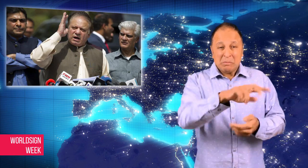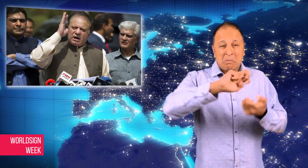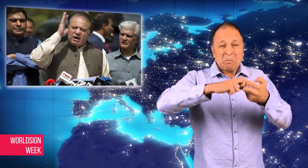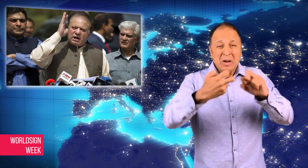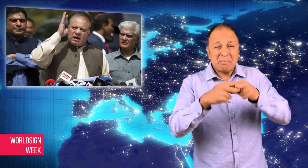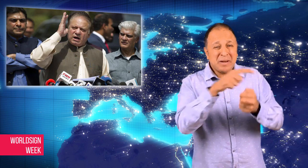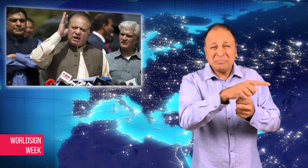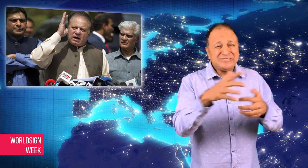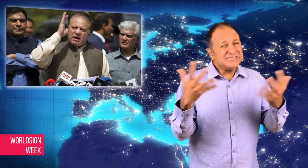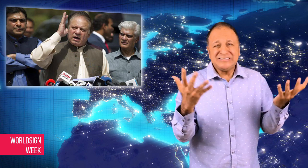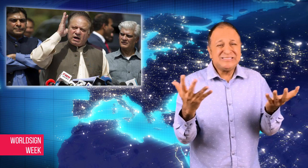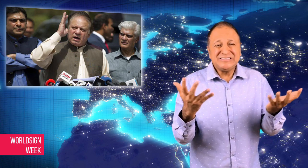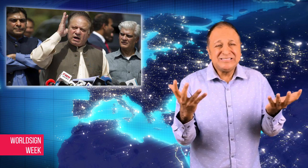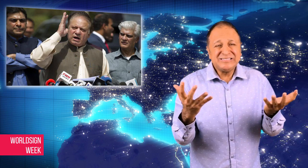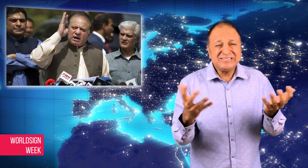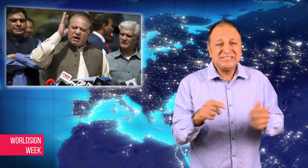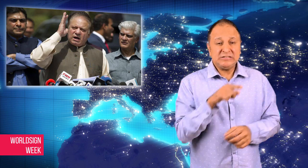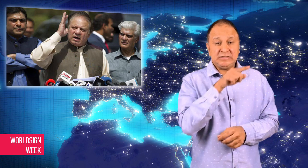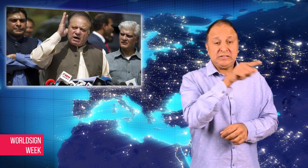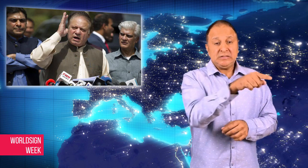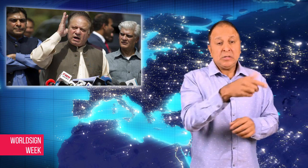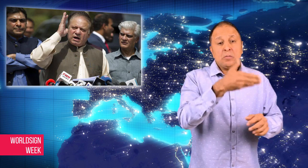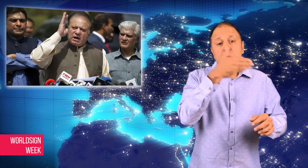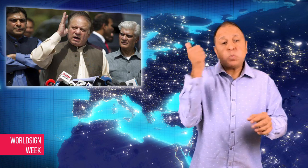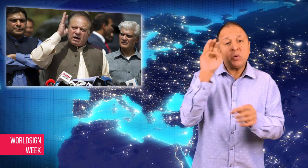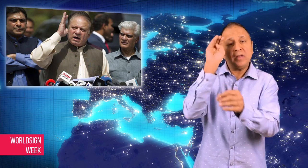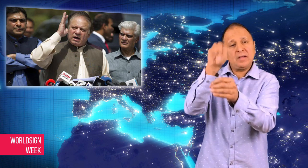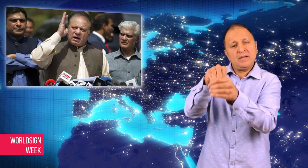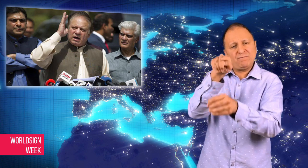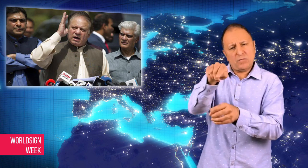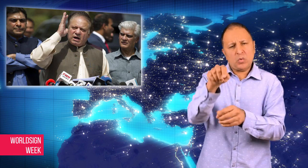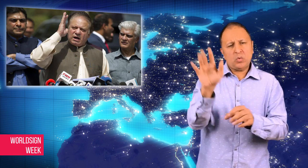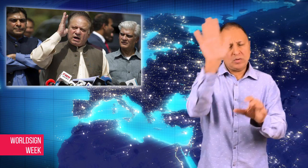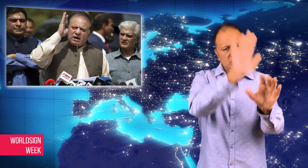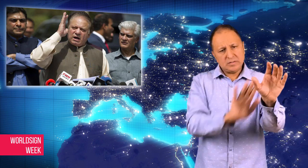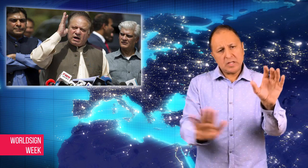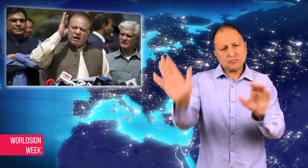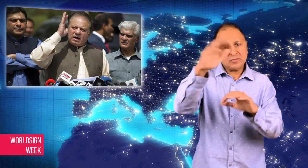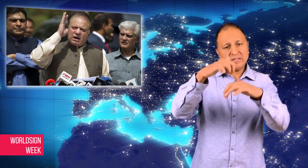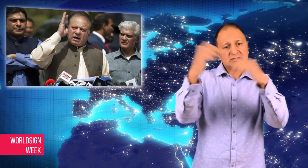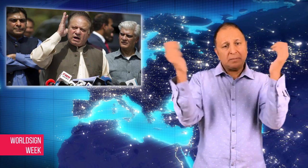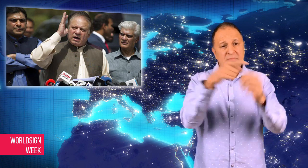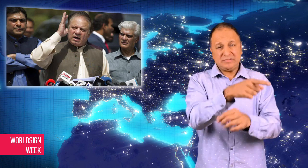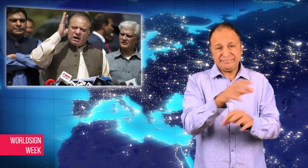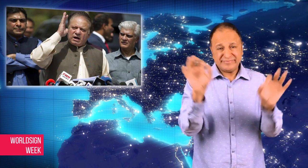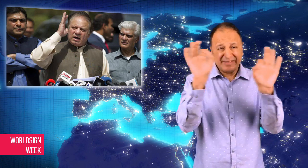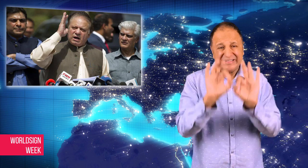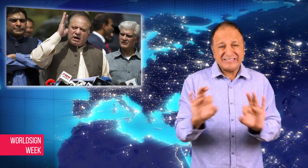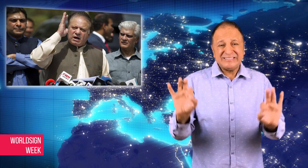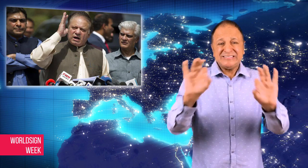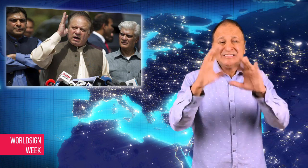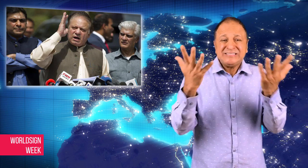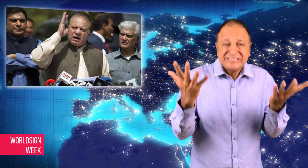be done immediately as Shahbaz is not a member of the National Assembly and